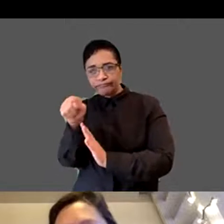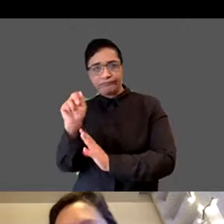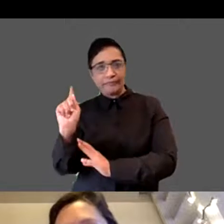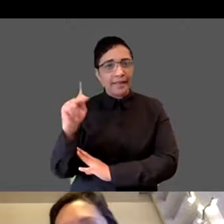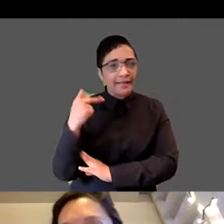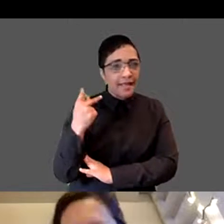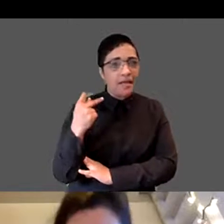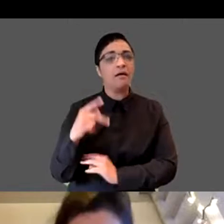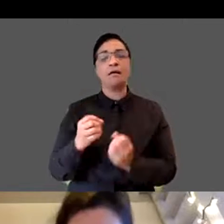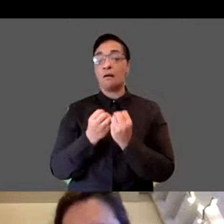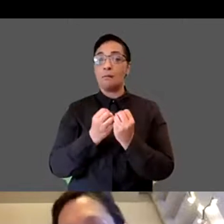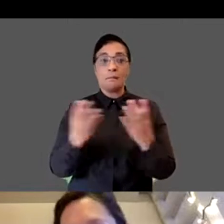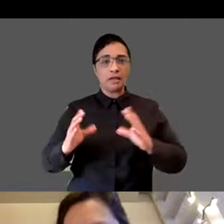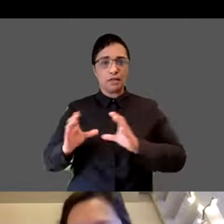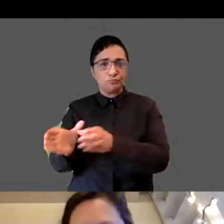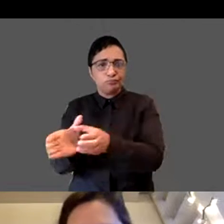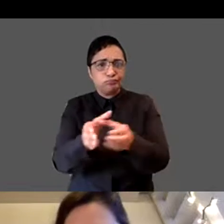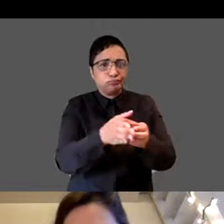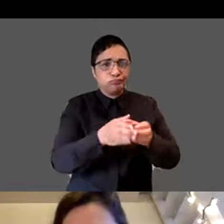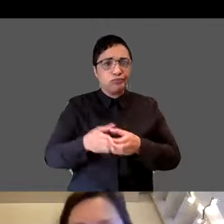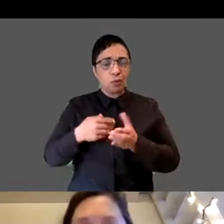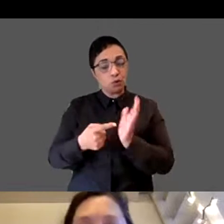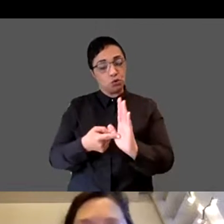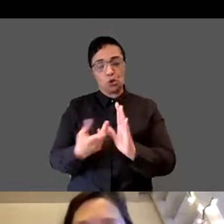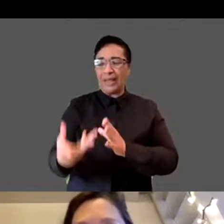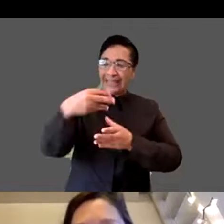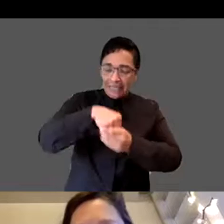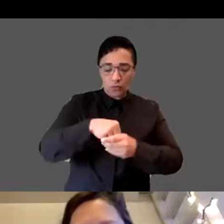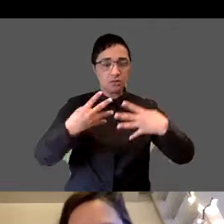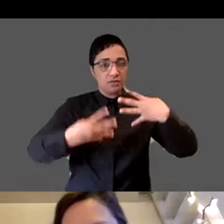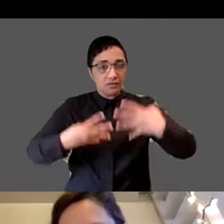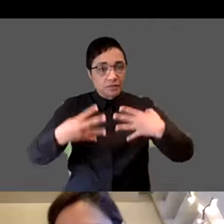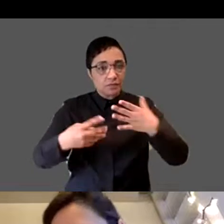to work on inclusive data, including disability data, this includes the national statistics